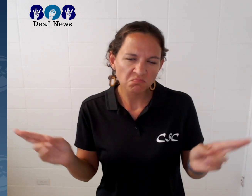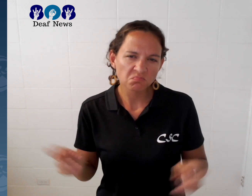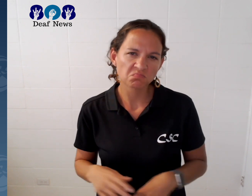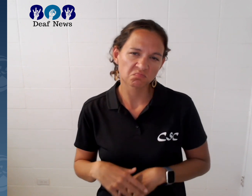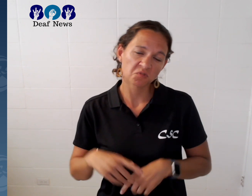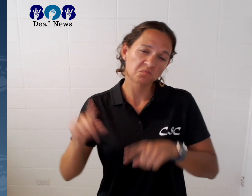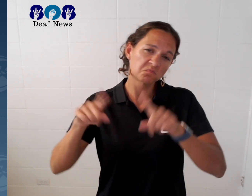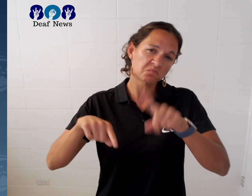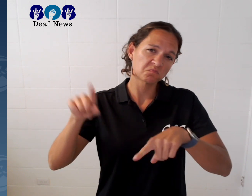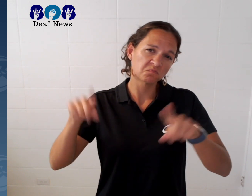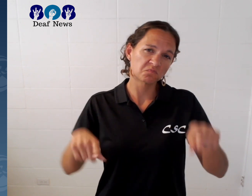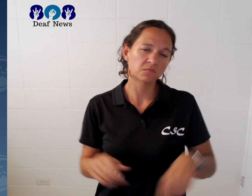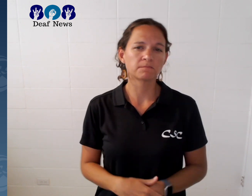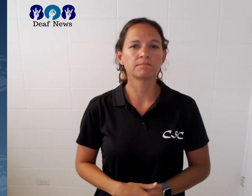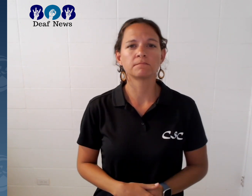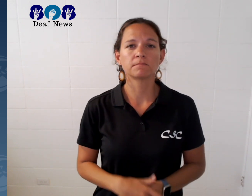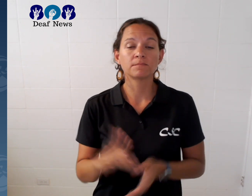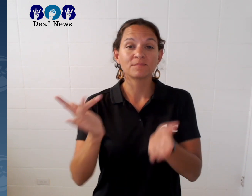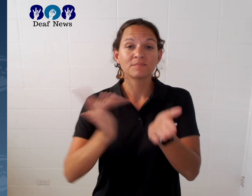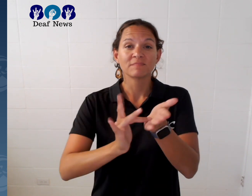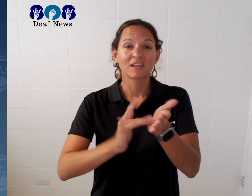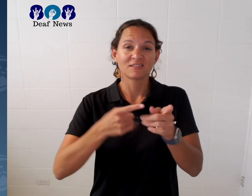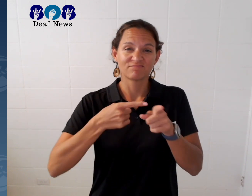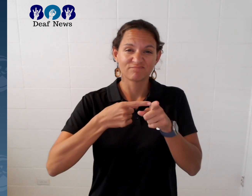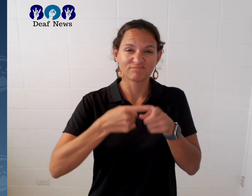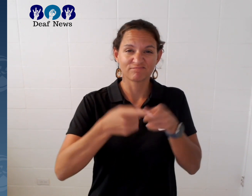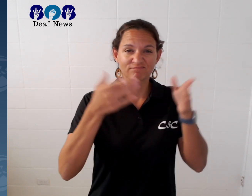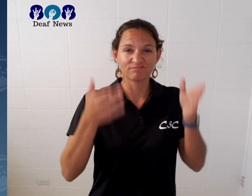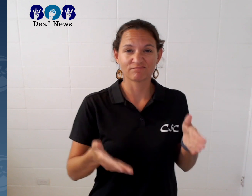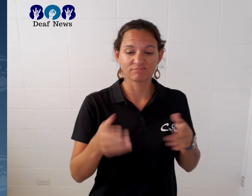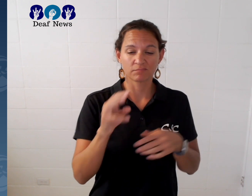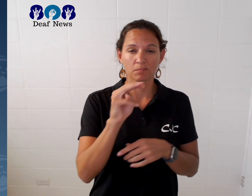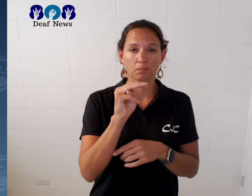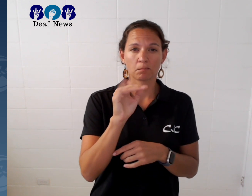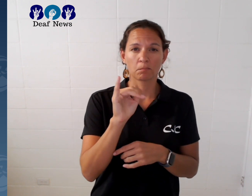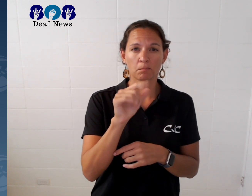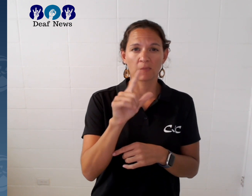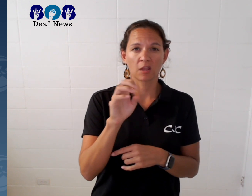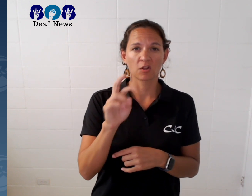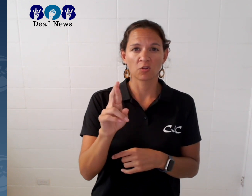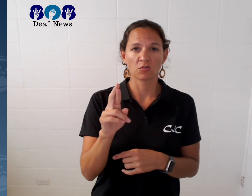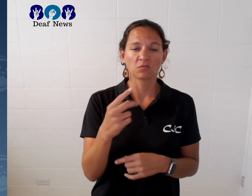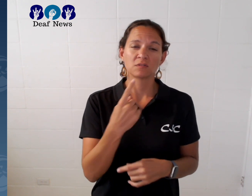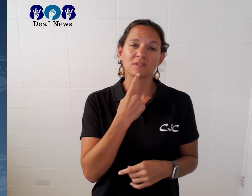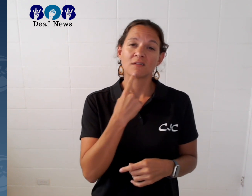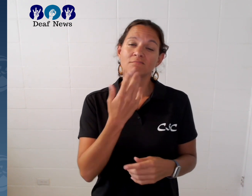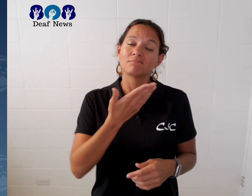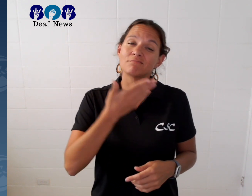Other shoppers are ready to stop wearing the mask. Peopleʻs responses varied. Miller,